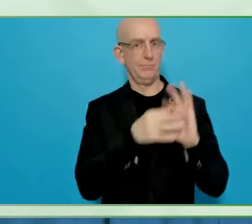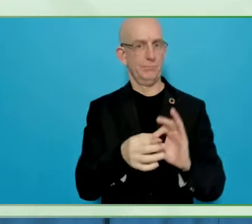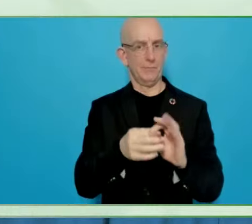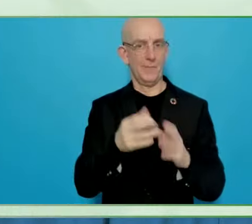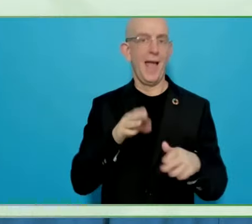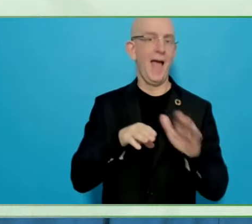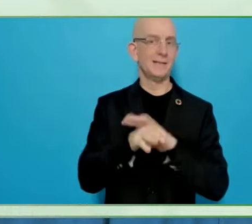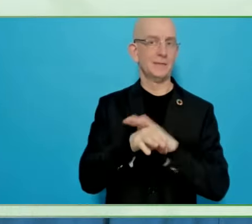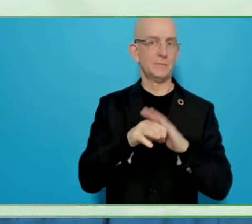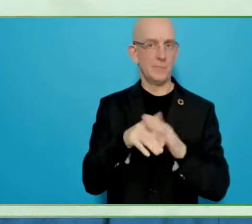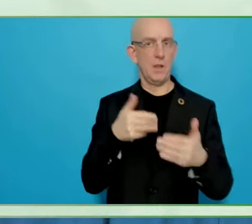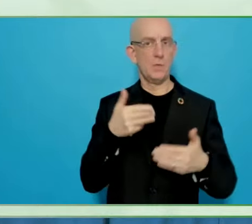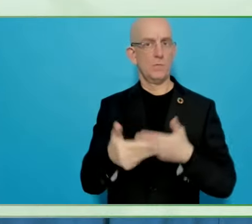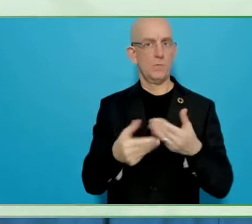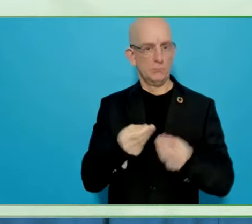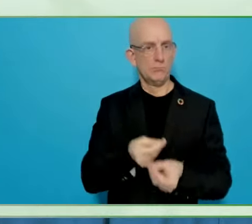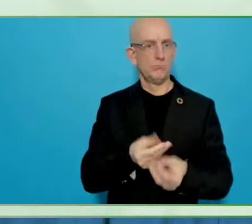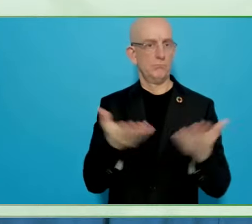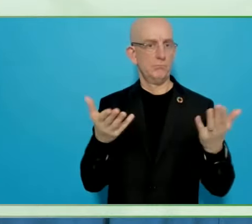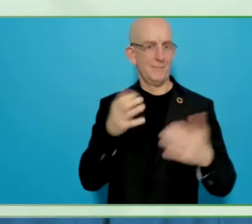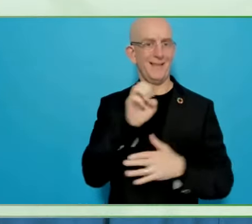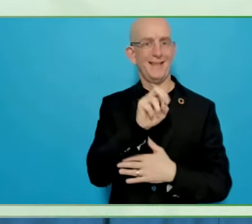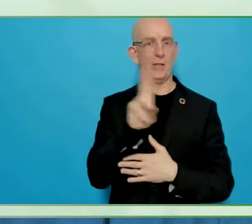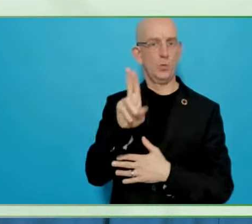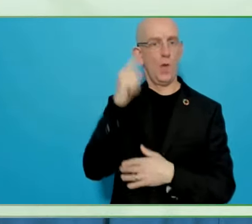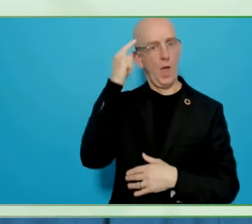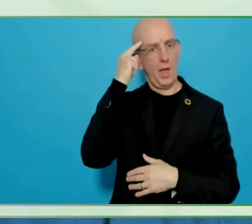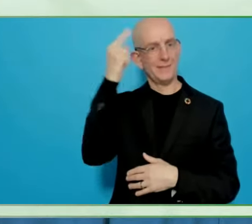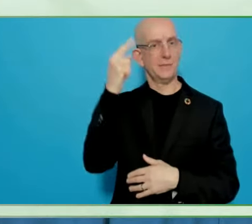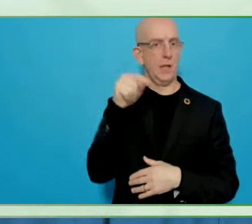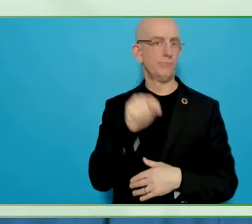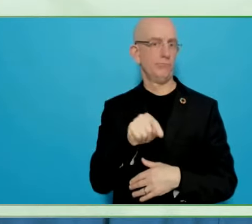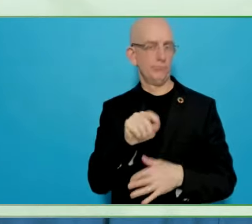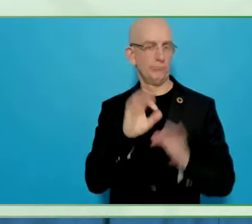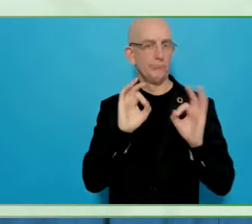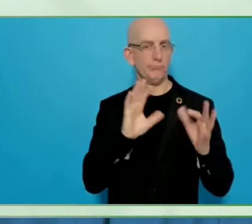academia, teaching about accessibility.